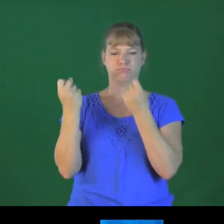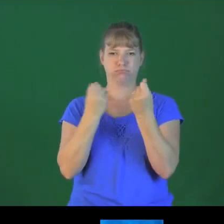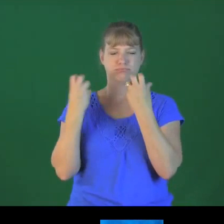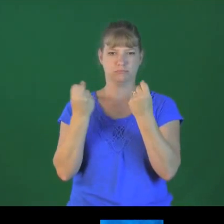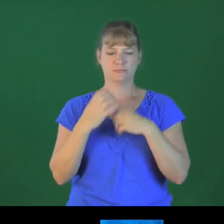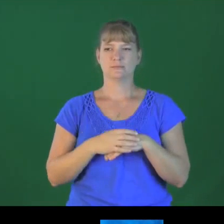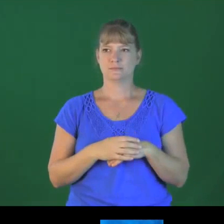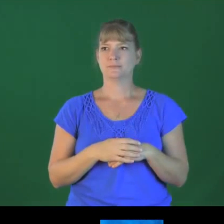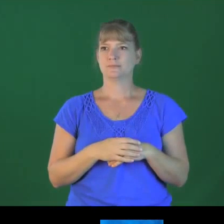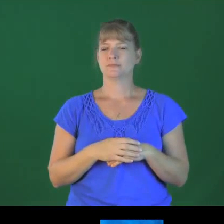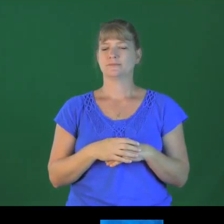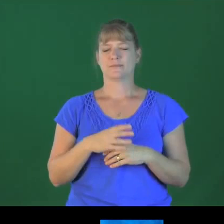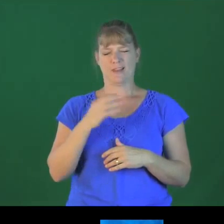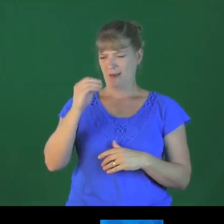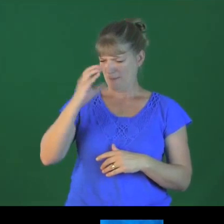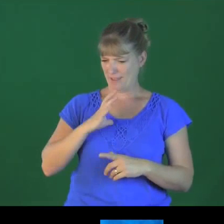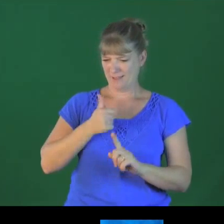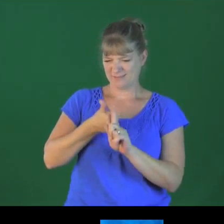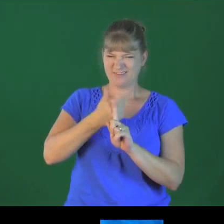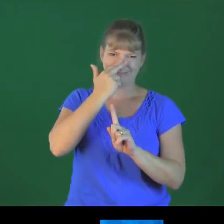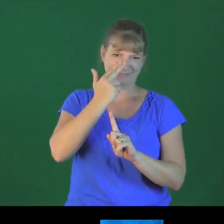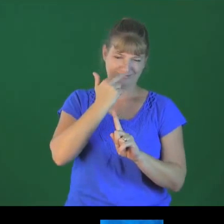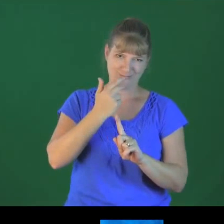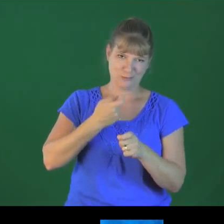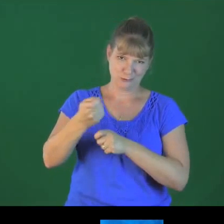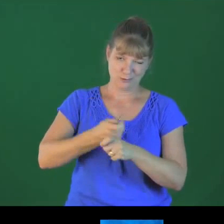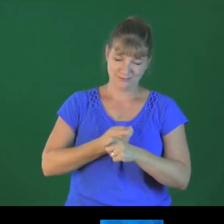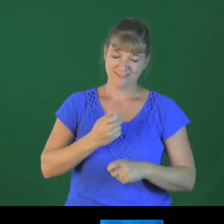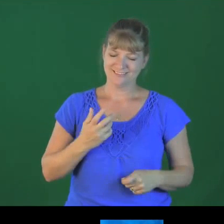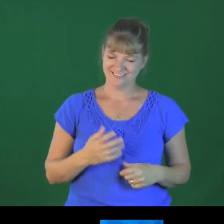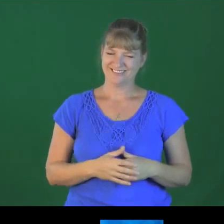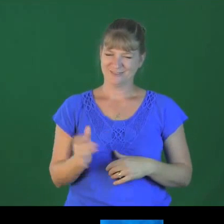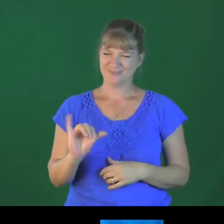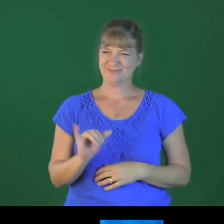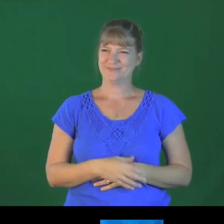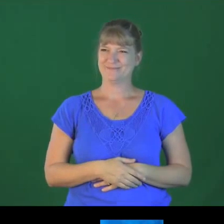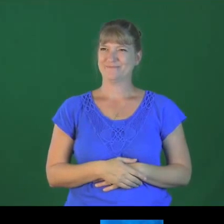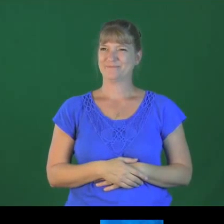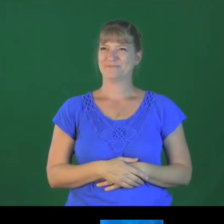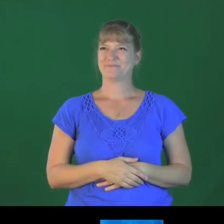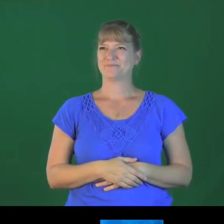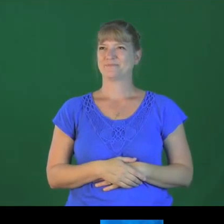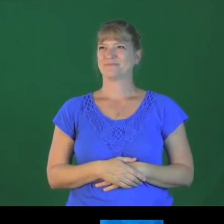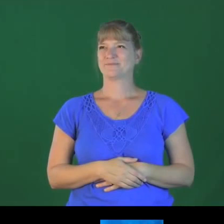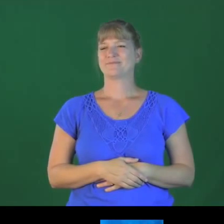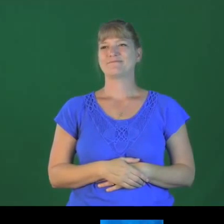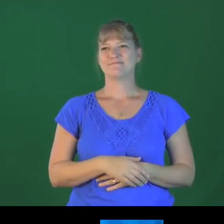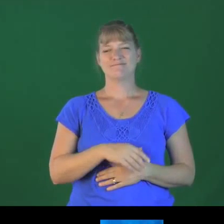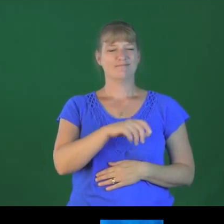There's also guy on there, who tells funny jokes. There are other web sites.